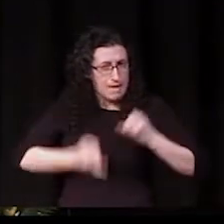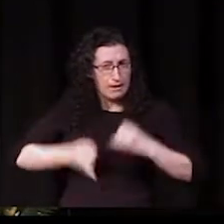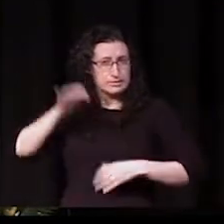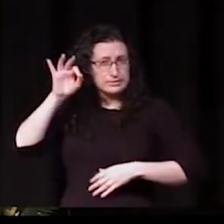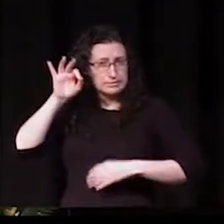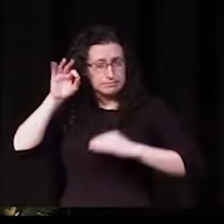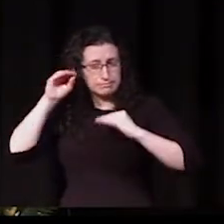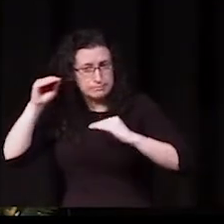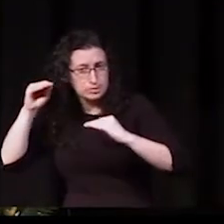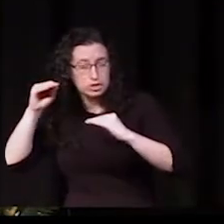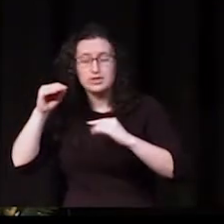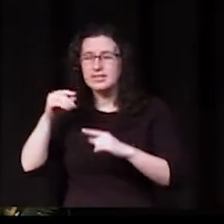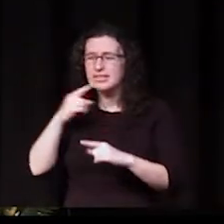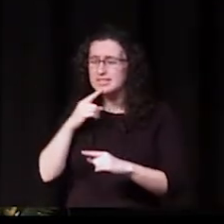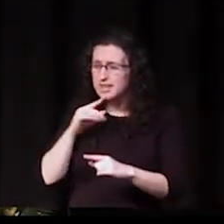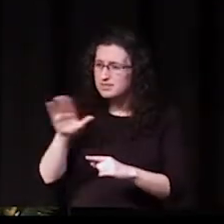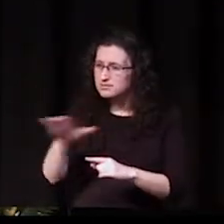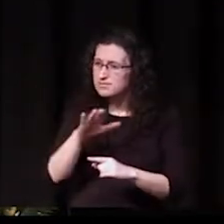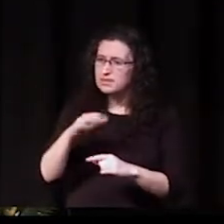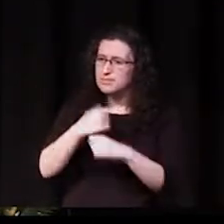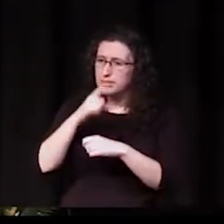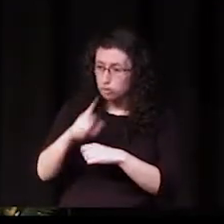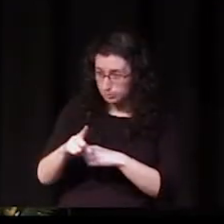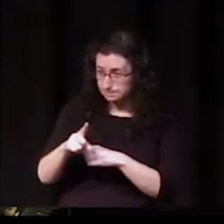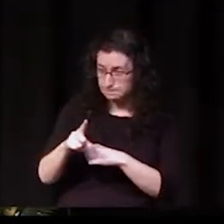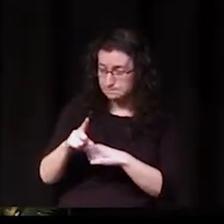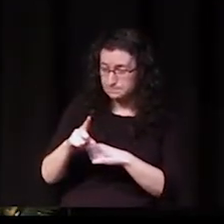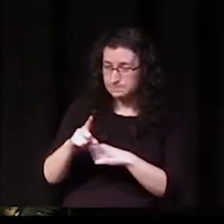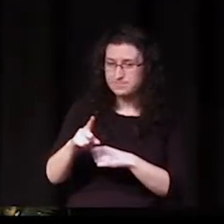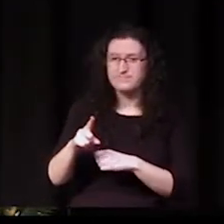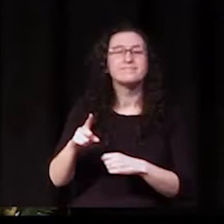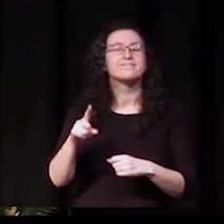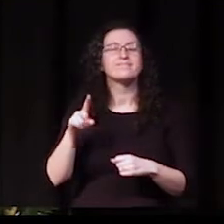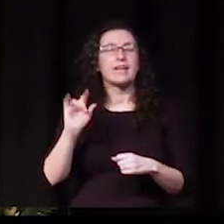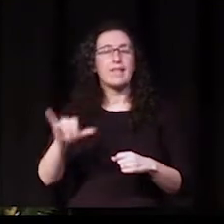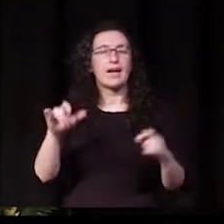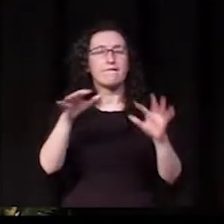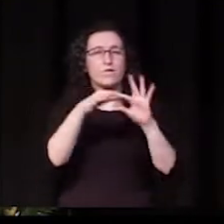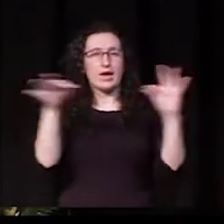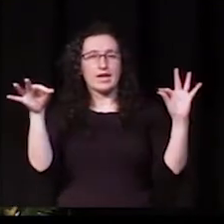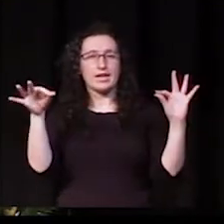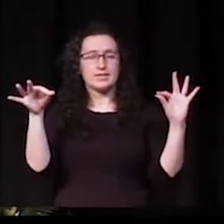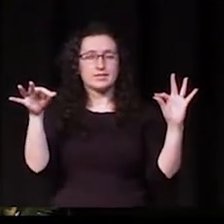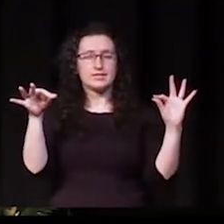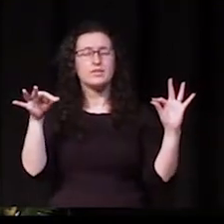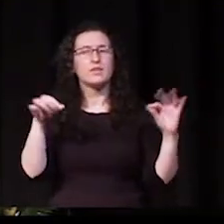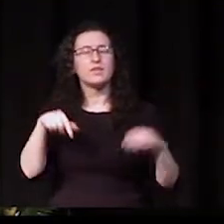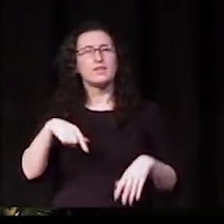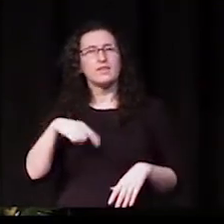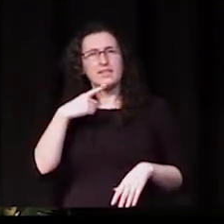He says, "And be sure of this." And I love this phrase because He's saying, "pay attention,